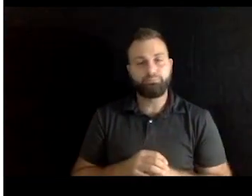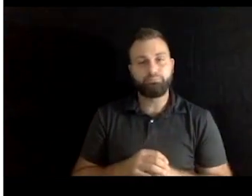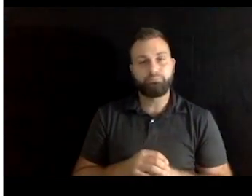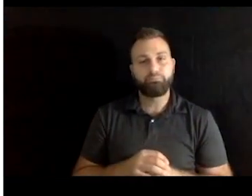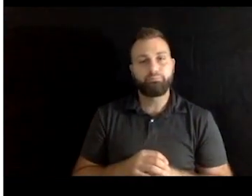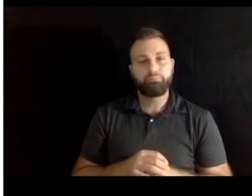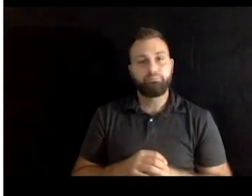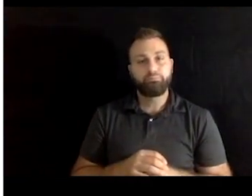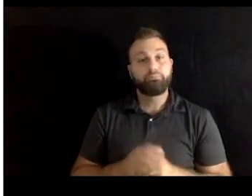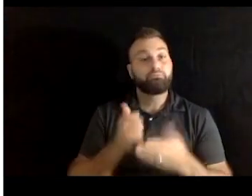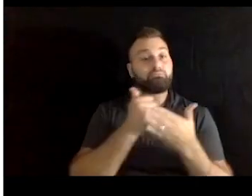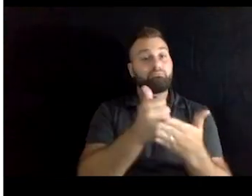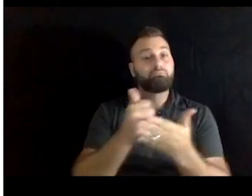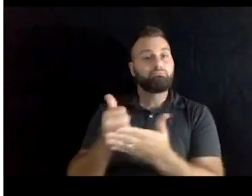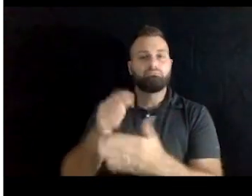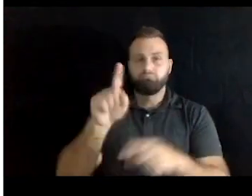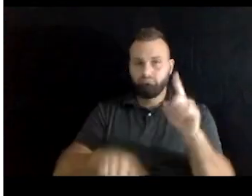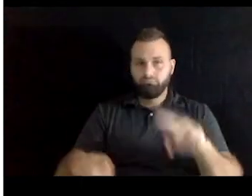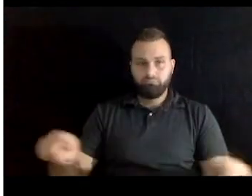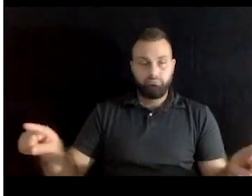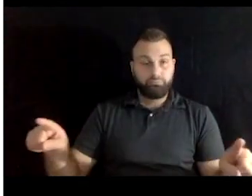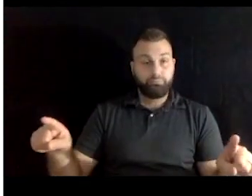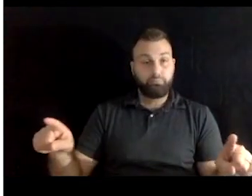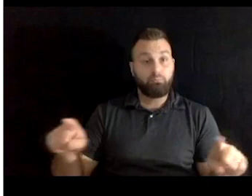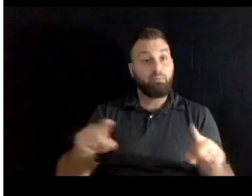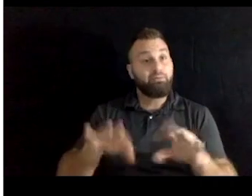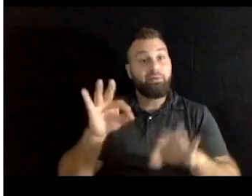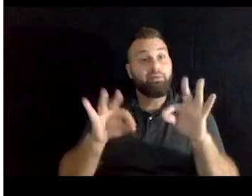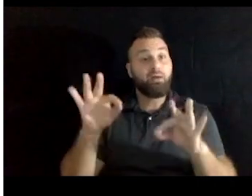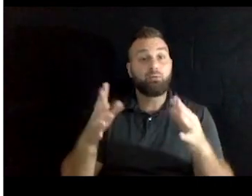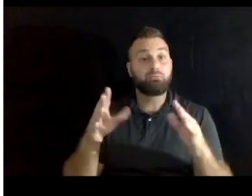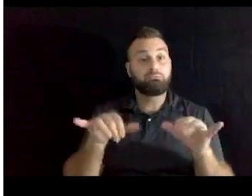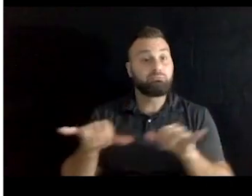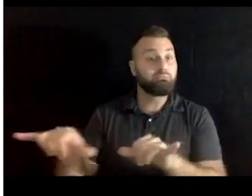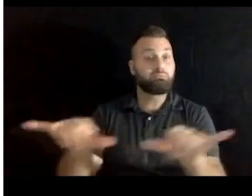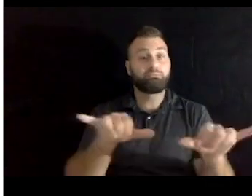but the things that were consistent is that these interventions were intensive.